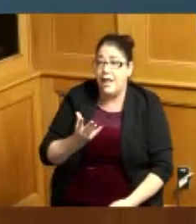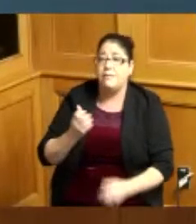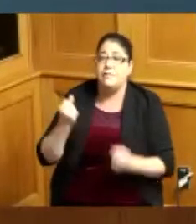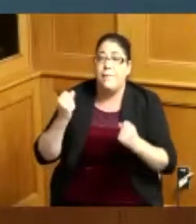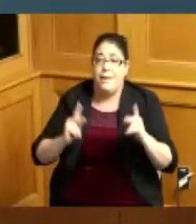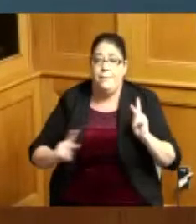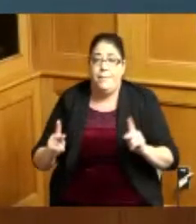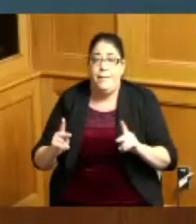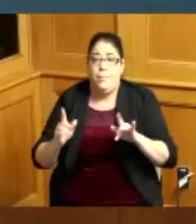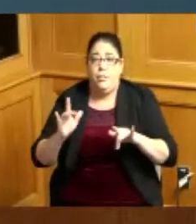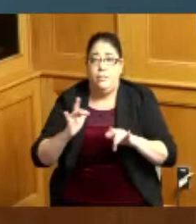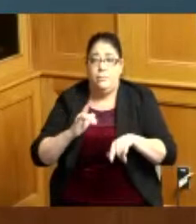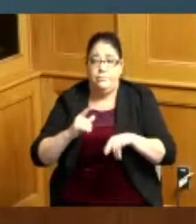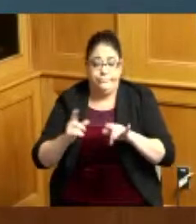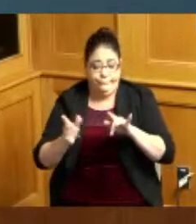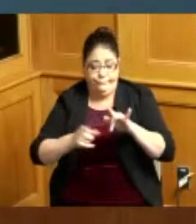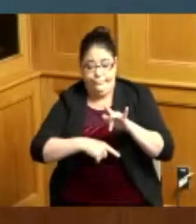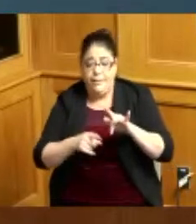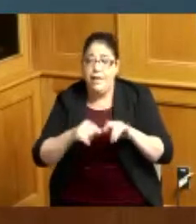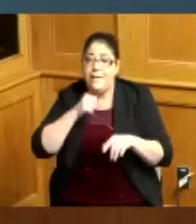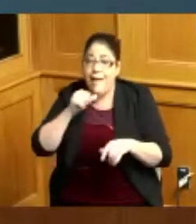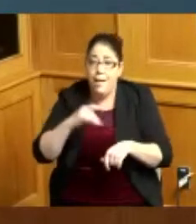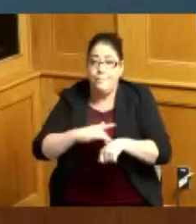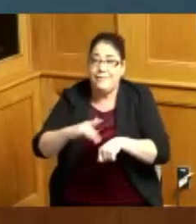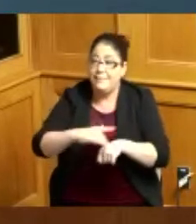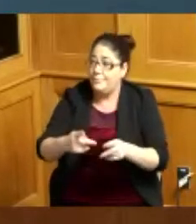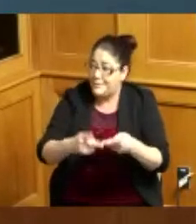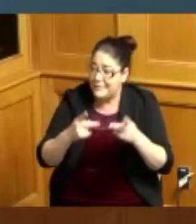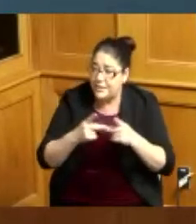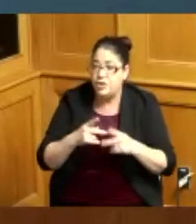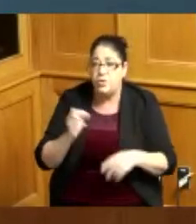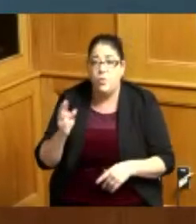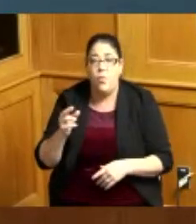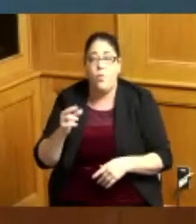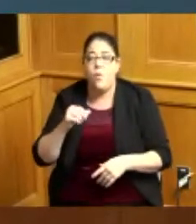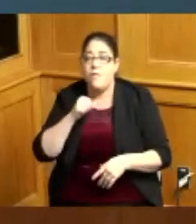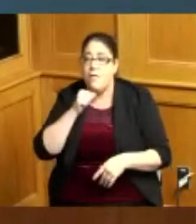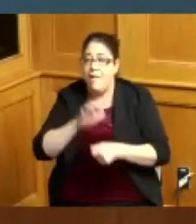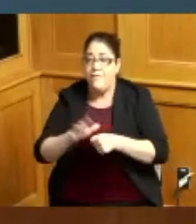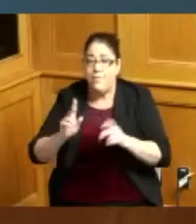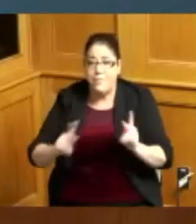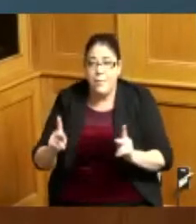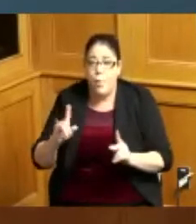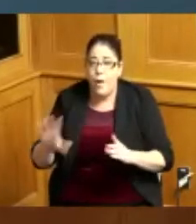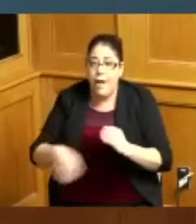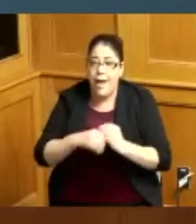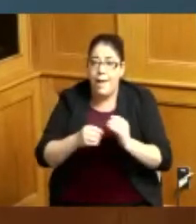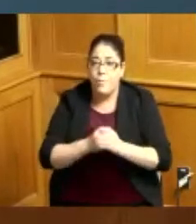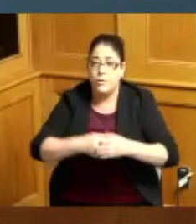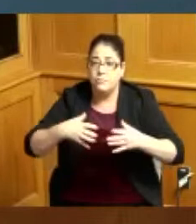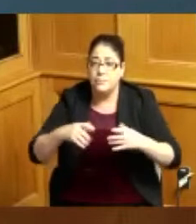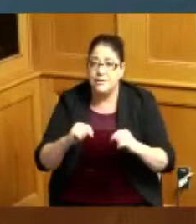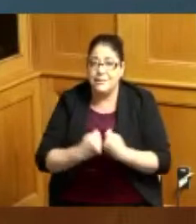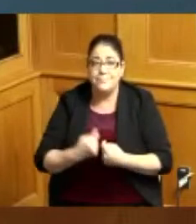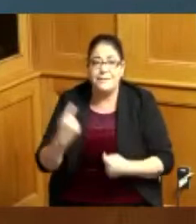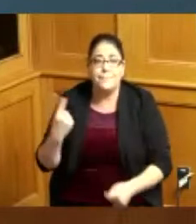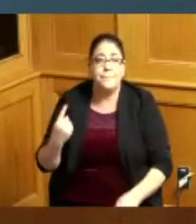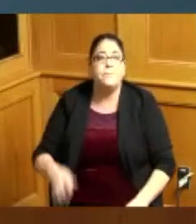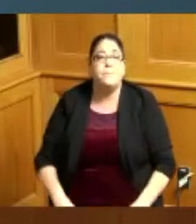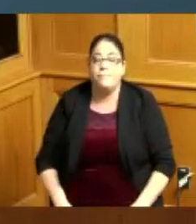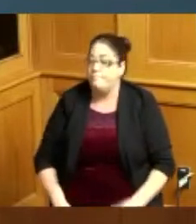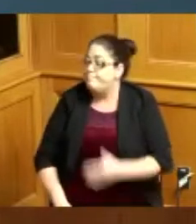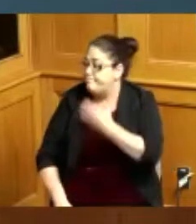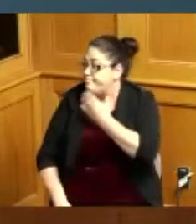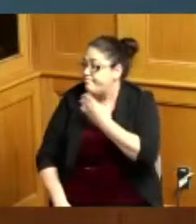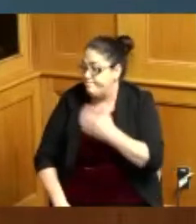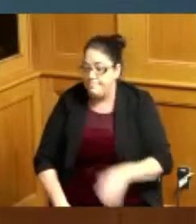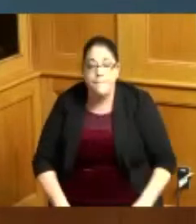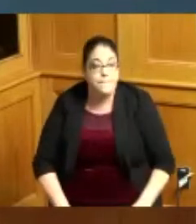that would be helpful as we try to move forward too thank you okay thank you very much thank you